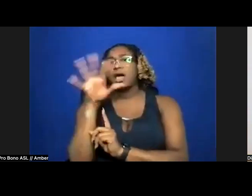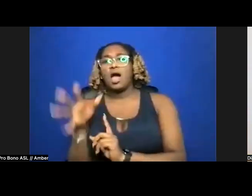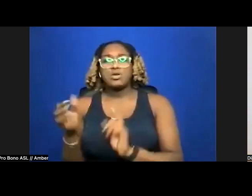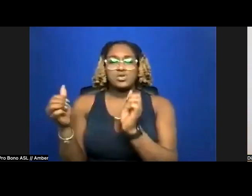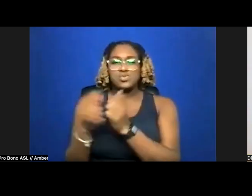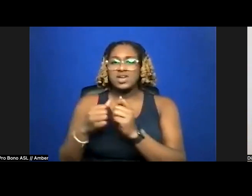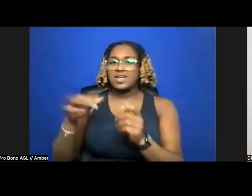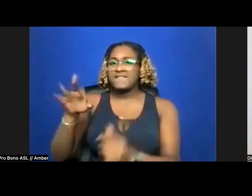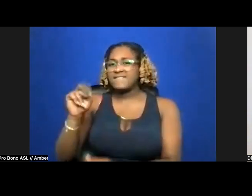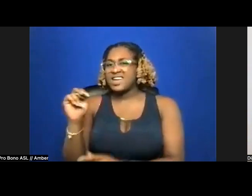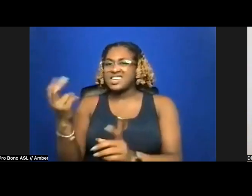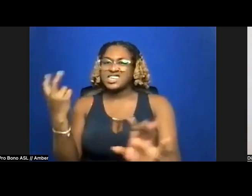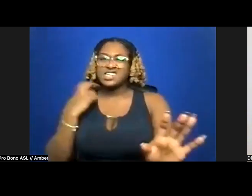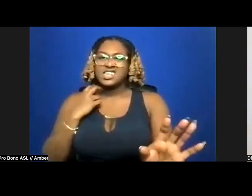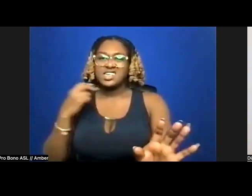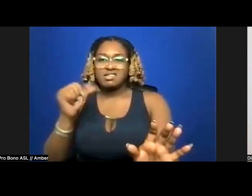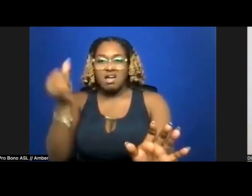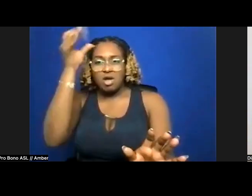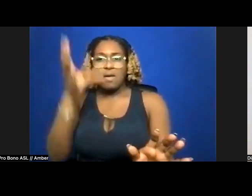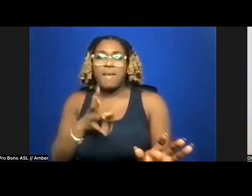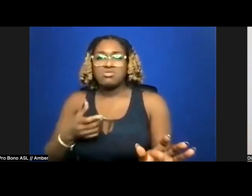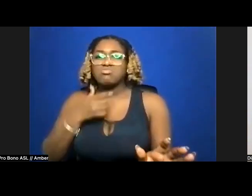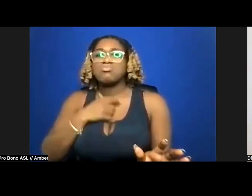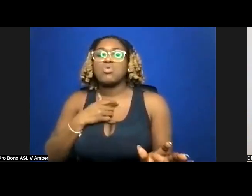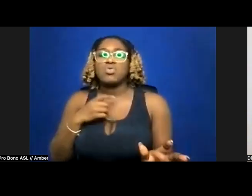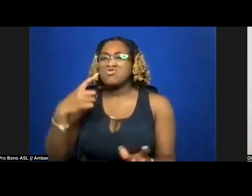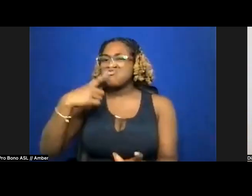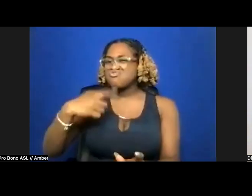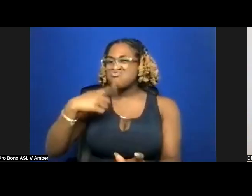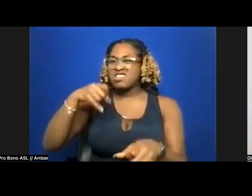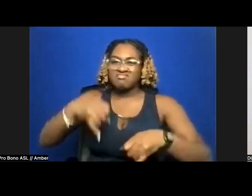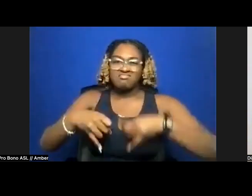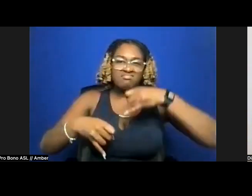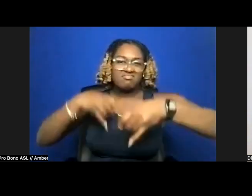throat, a red-bottomed stiletto. I stab blood from every carpet I step on,